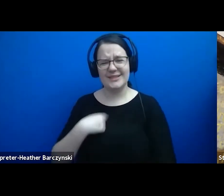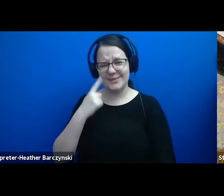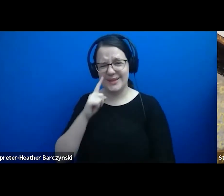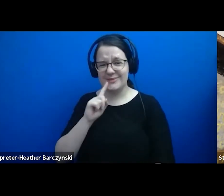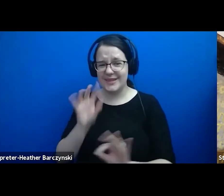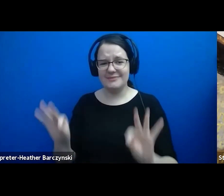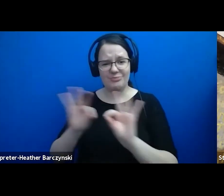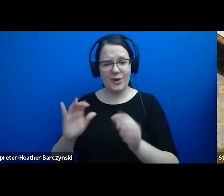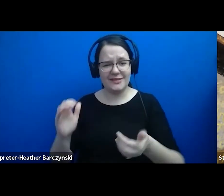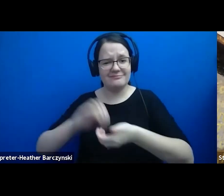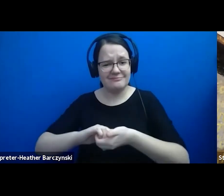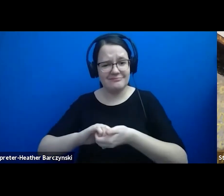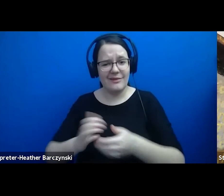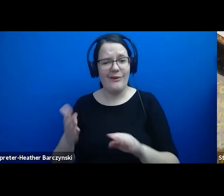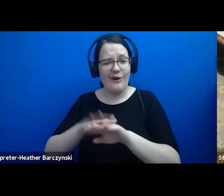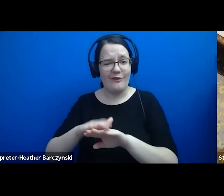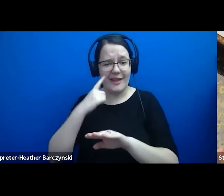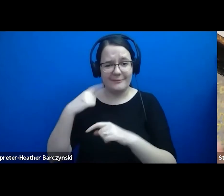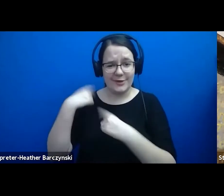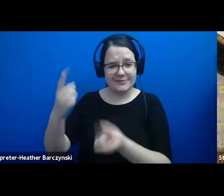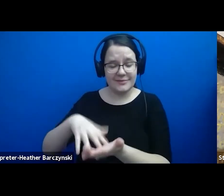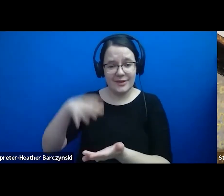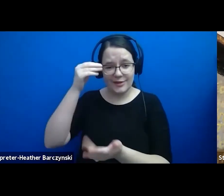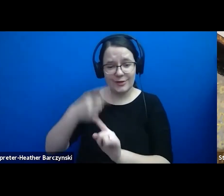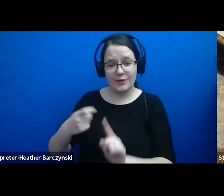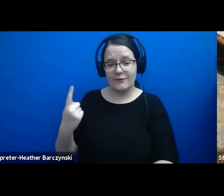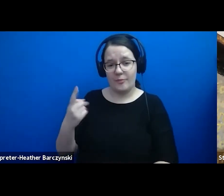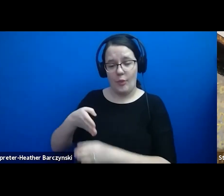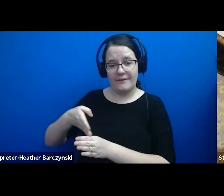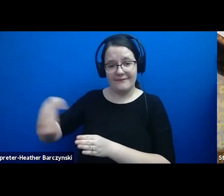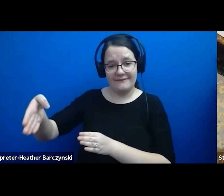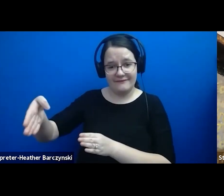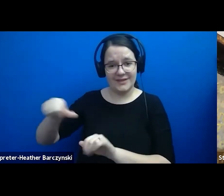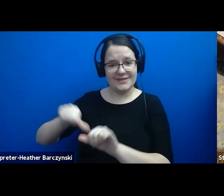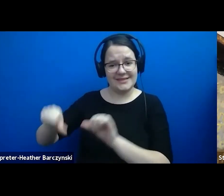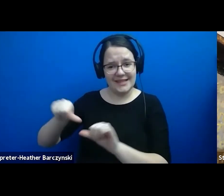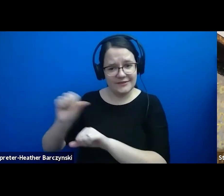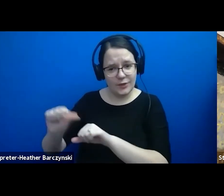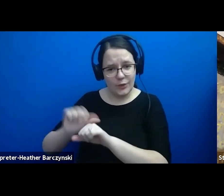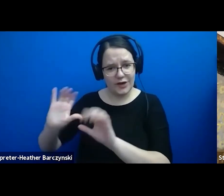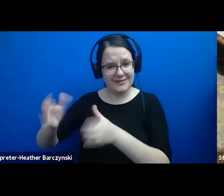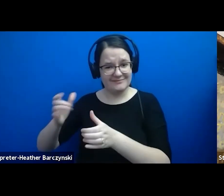the things we've learned from one uh field of scientific endeavor have ended up feeding into